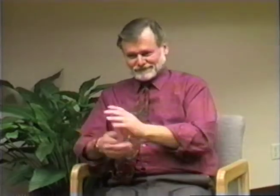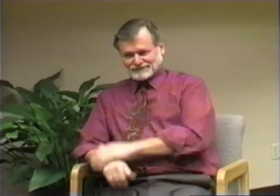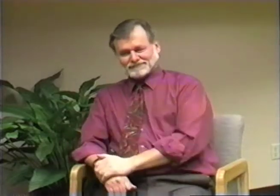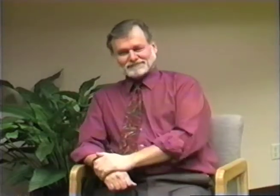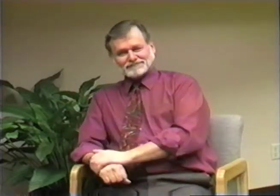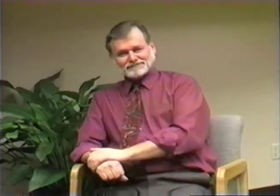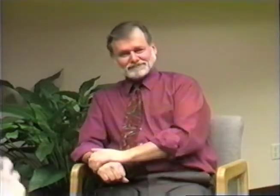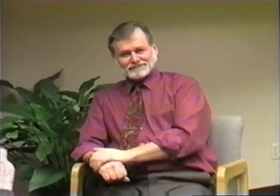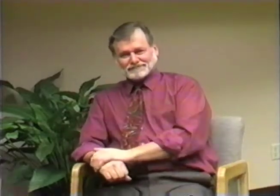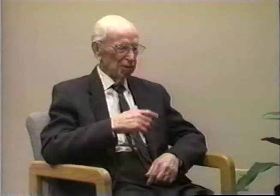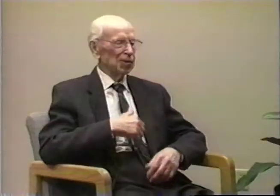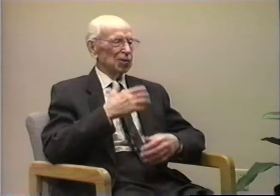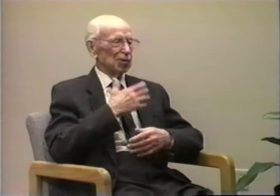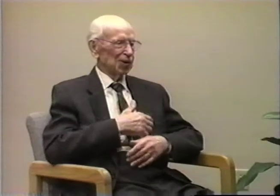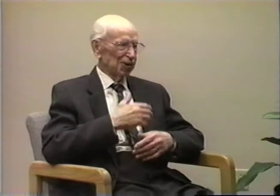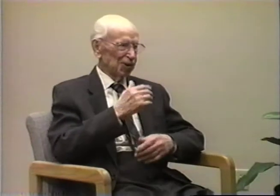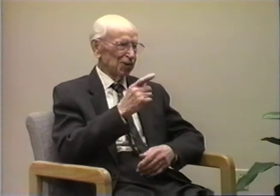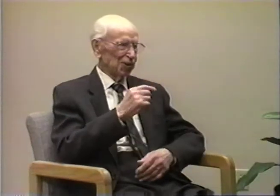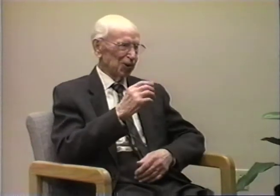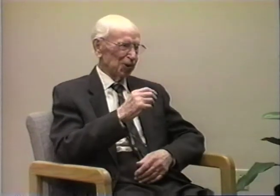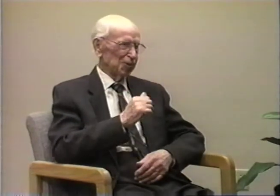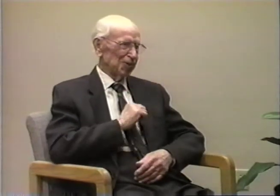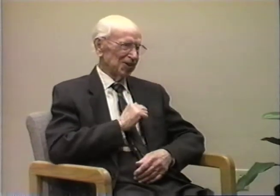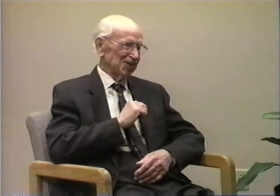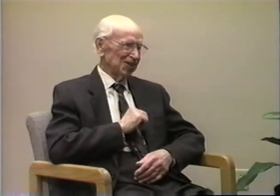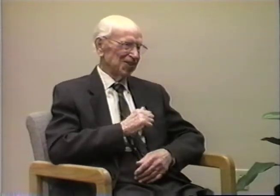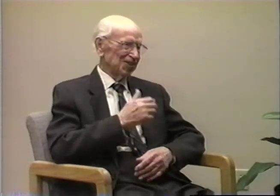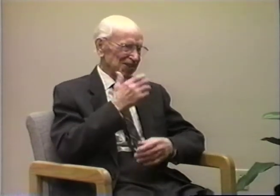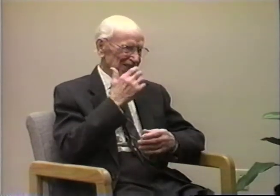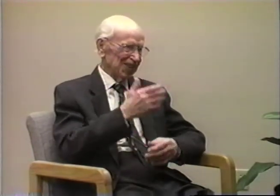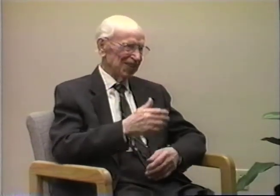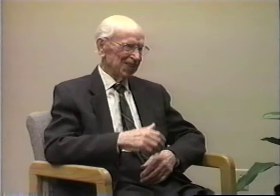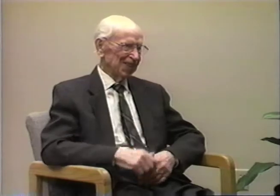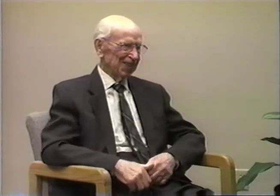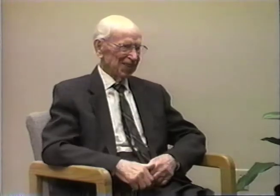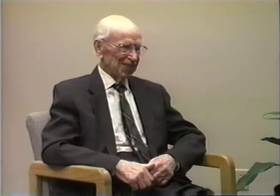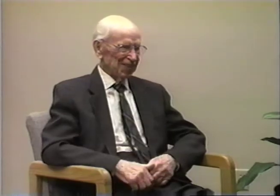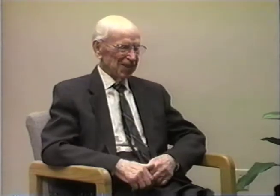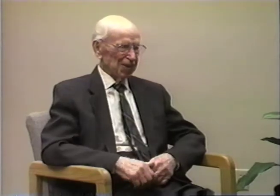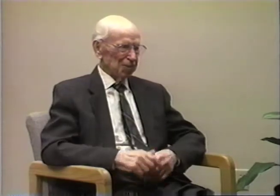I really appreciate you being here. Oh, I enjoyed it too, I enjoyed myself. Thank you.